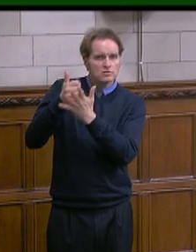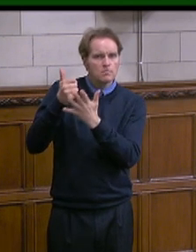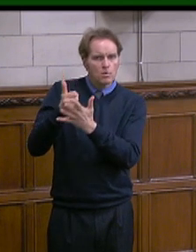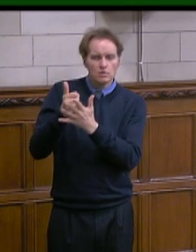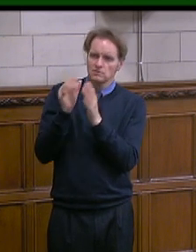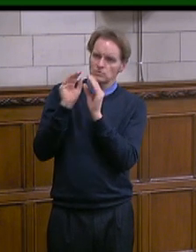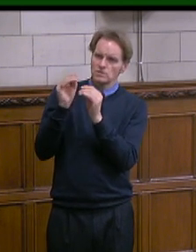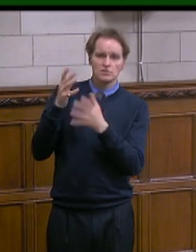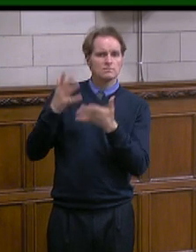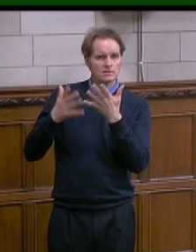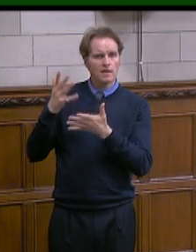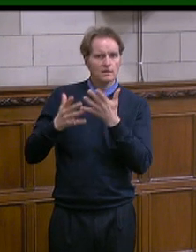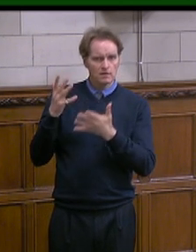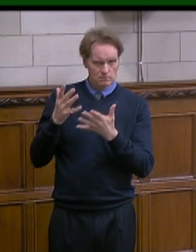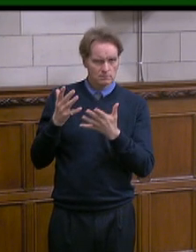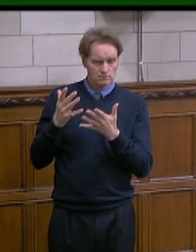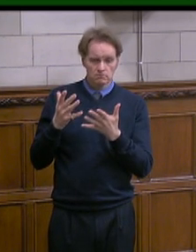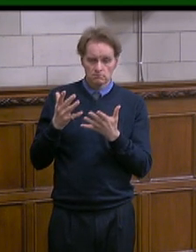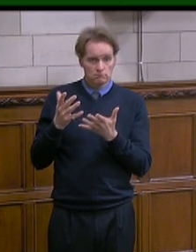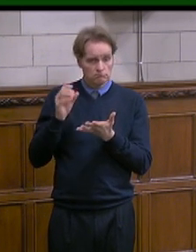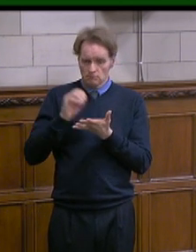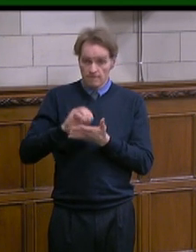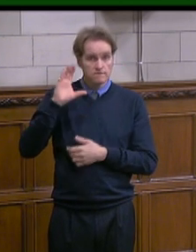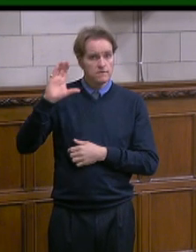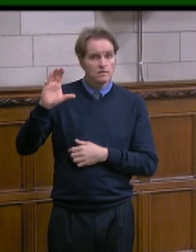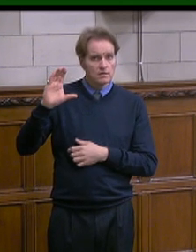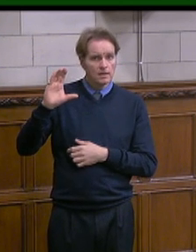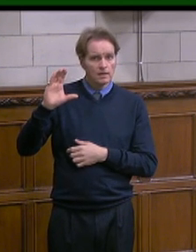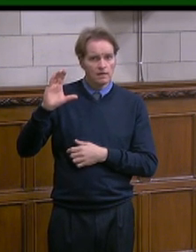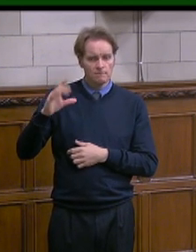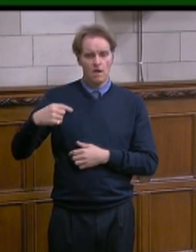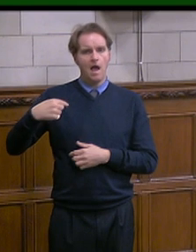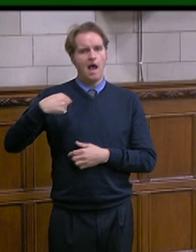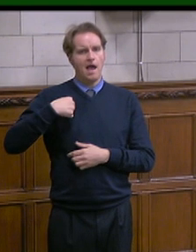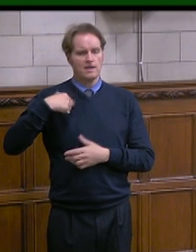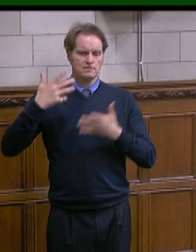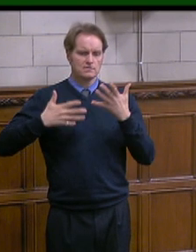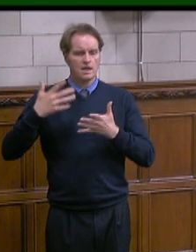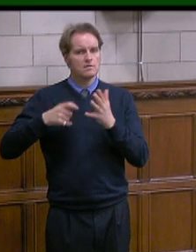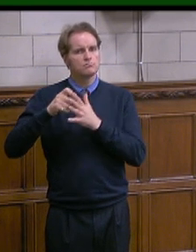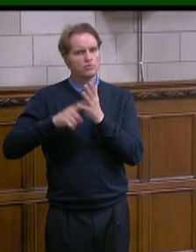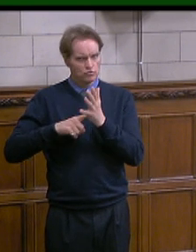The Department has provided funding for the I-Sign project to develop a family sign language